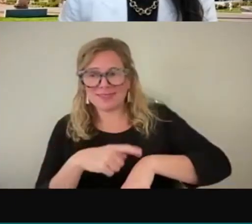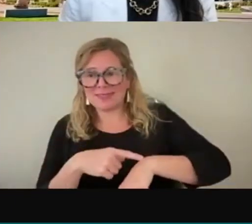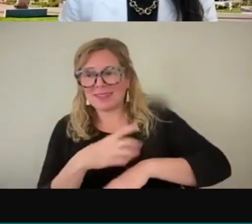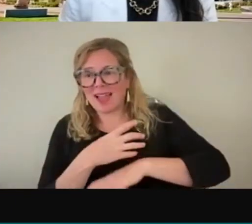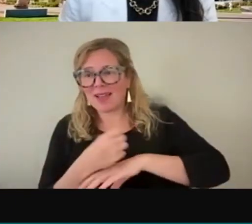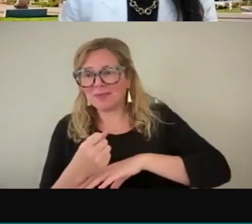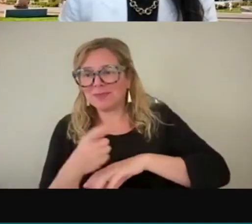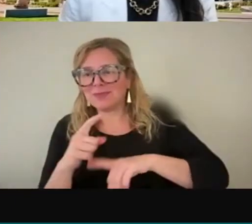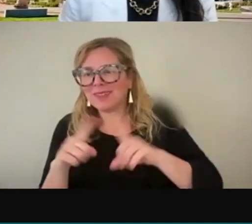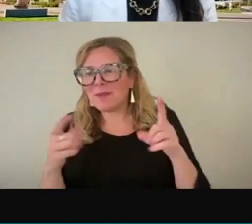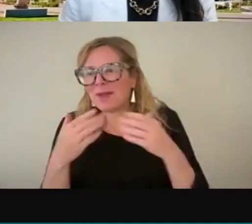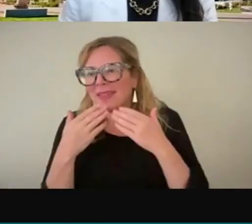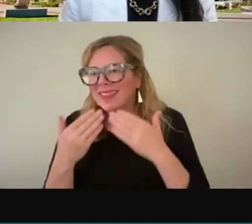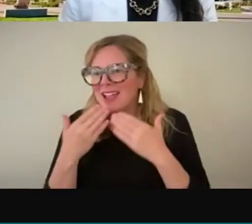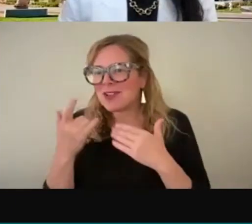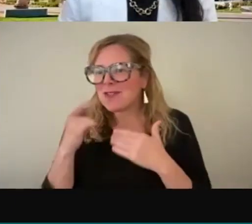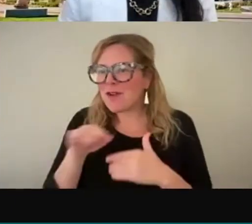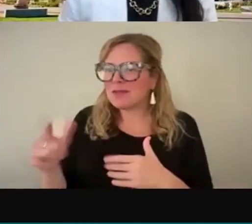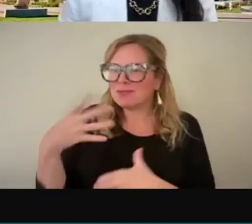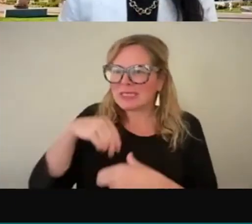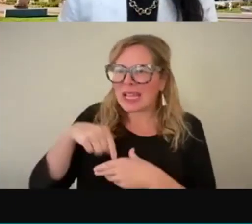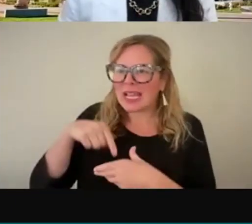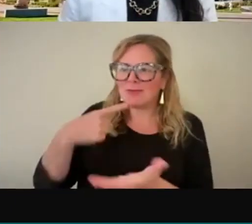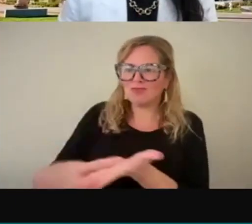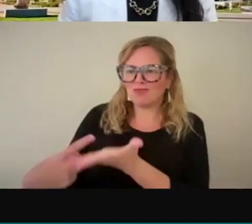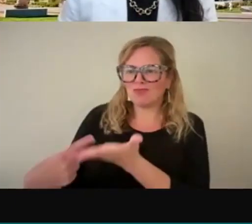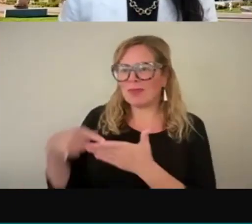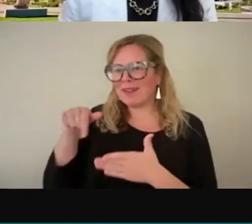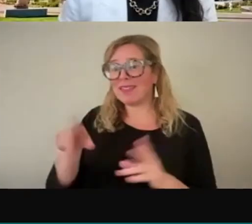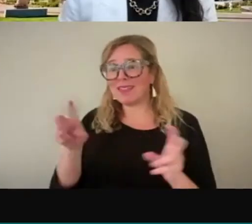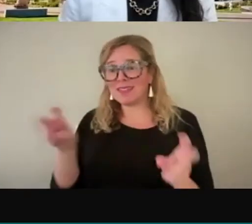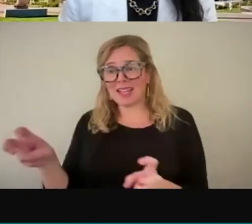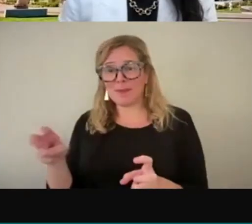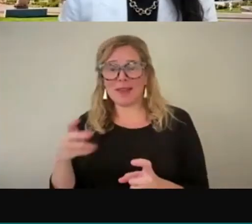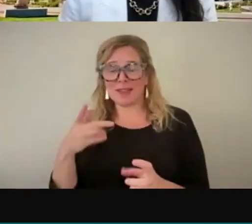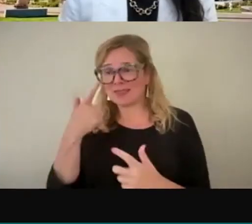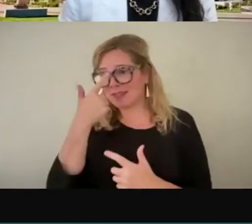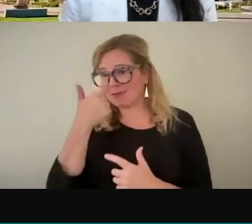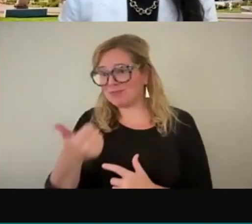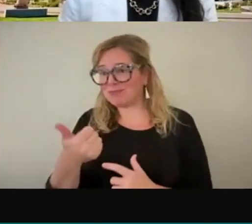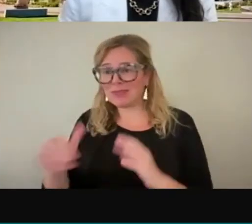and engagement with this topic. Feel free to email if you have any further questions, thank you. >> Peter Poullos: Thanks very much